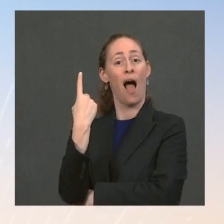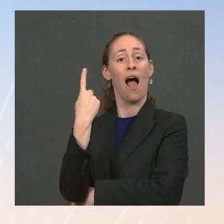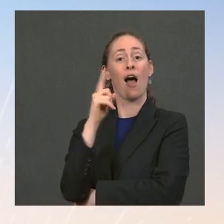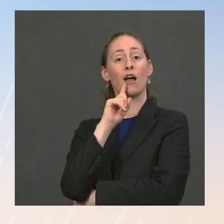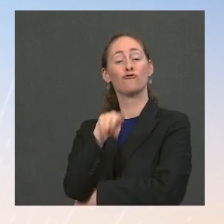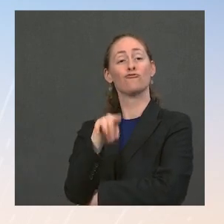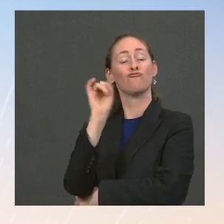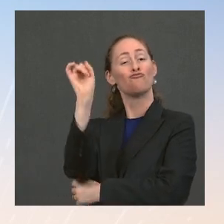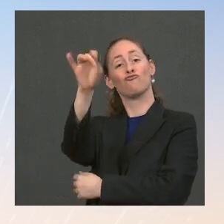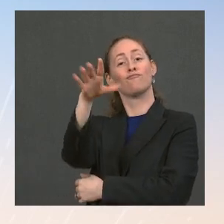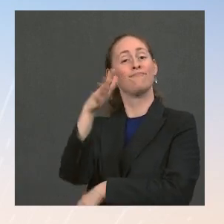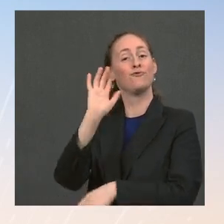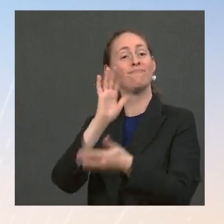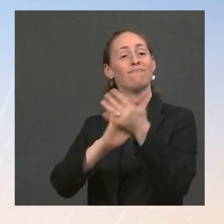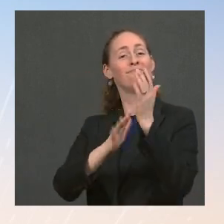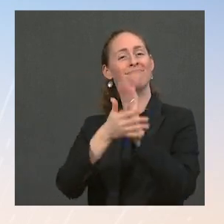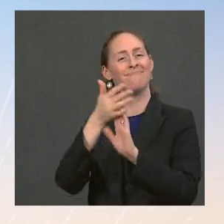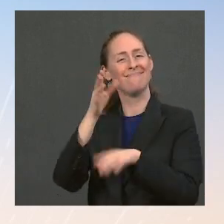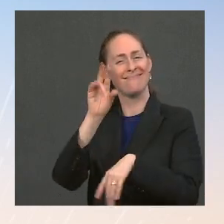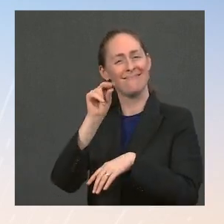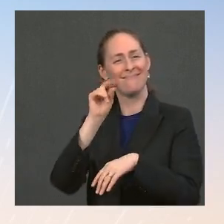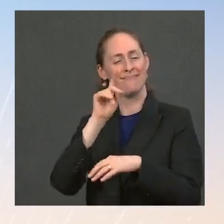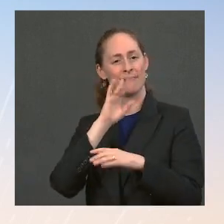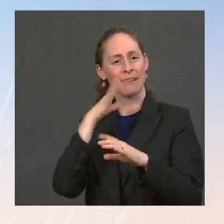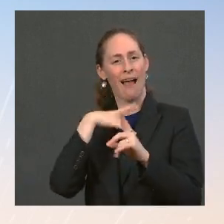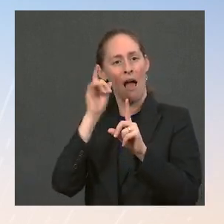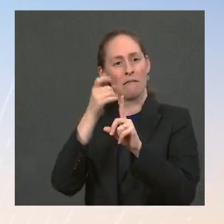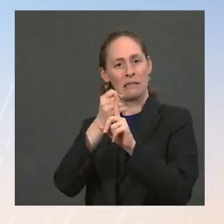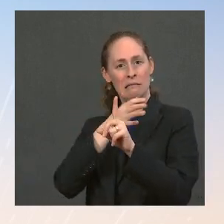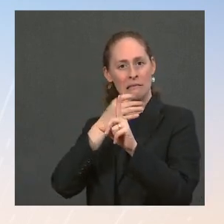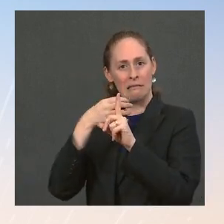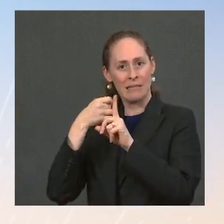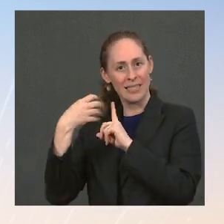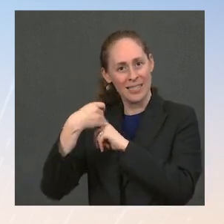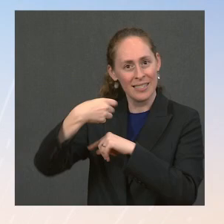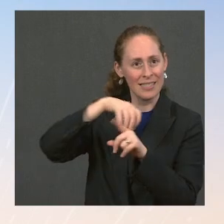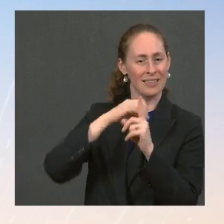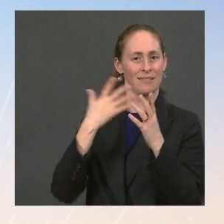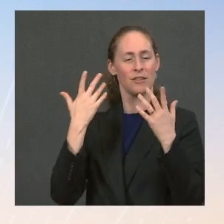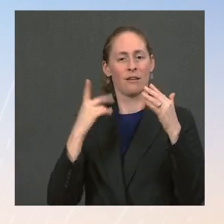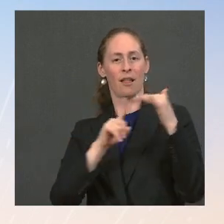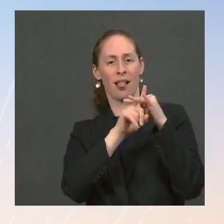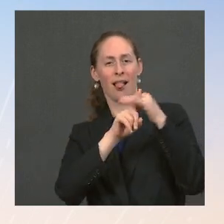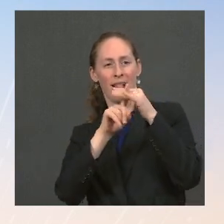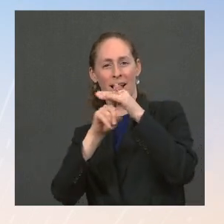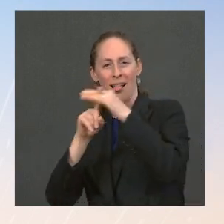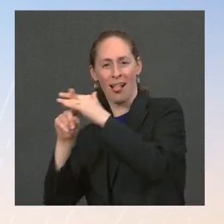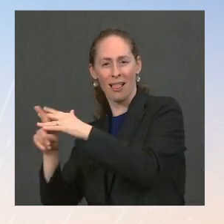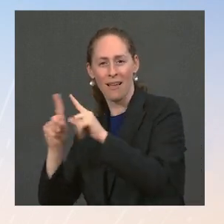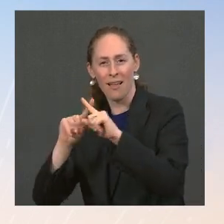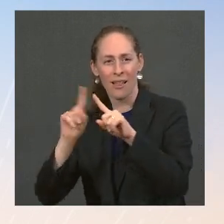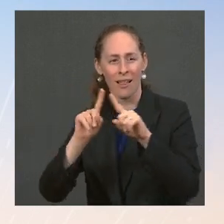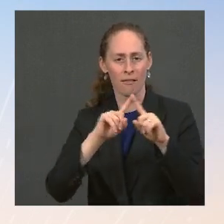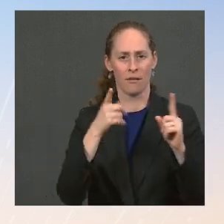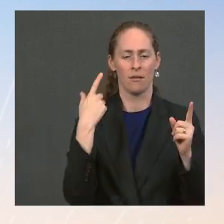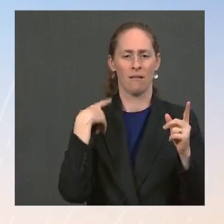but because there are a range of issues we're working to -- the point is: We're working to address them on several paths and on several fronts,